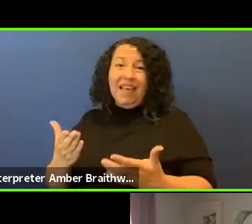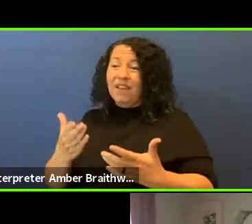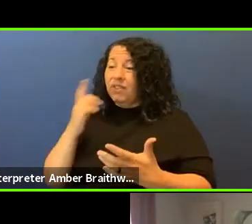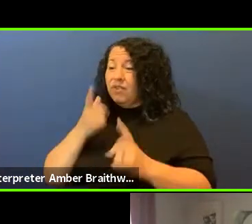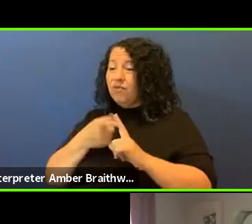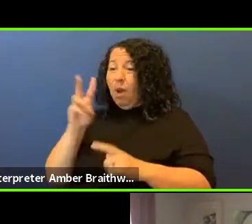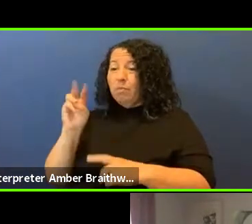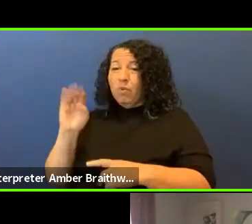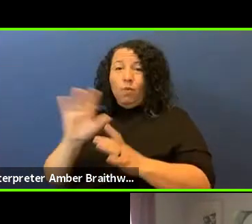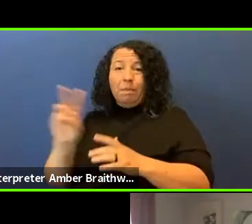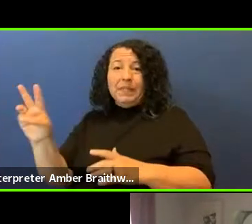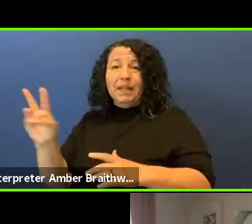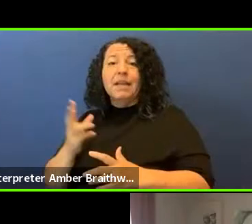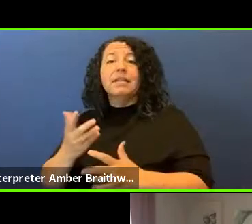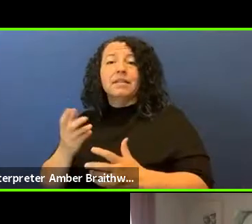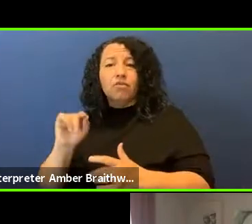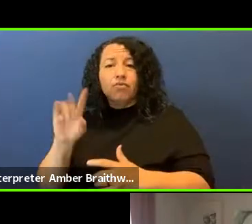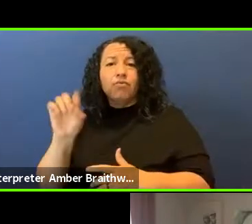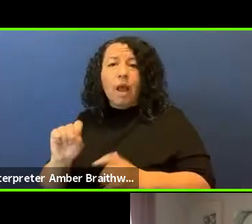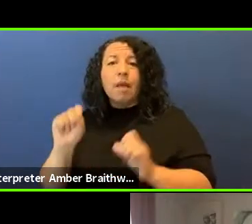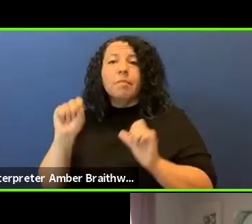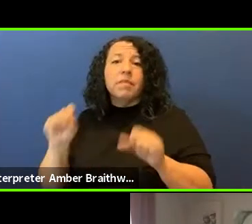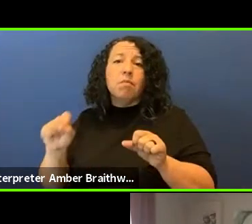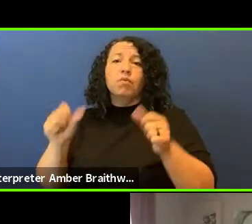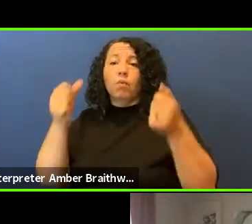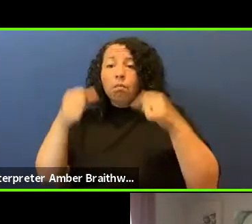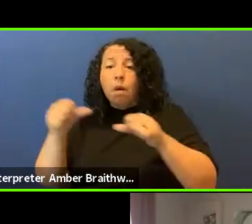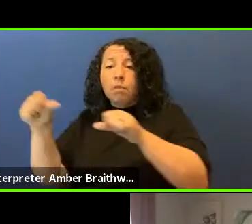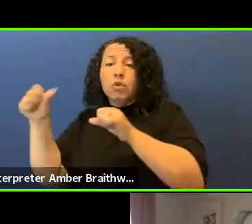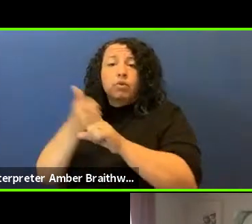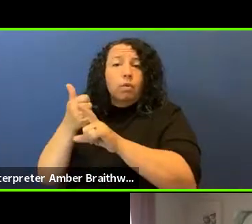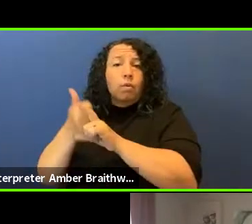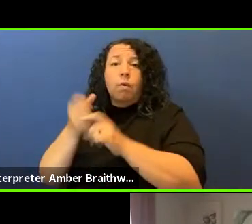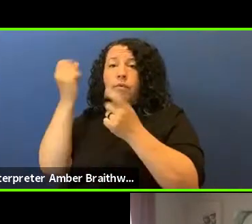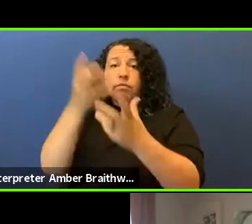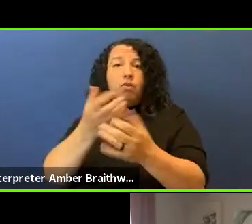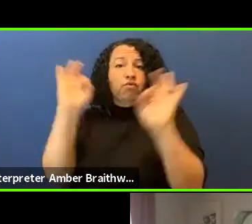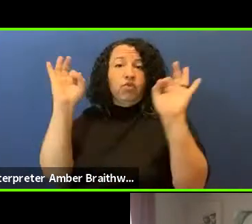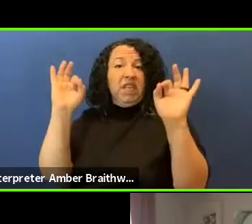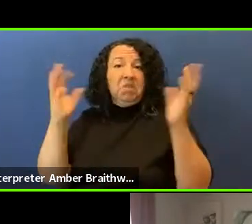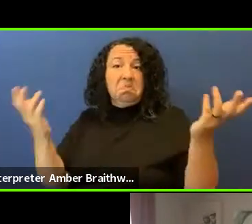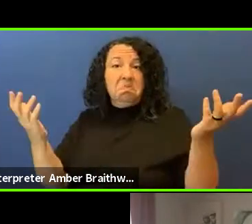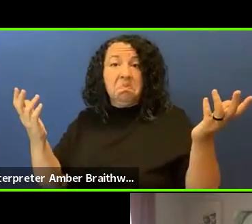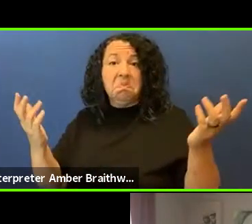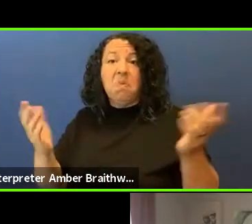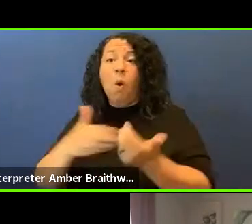are being able to publish their own information, it's free almost every tribal website